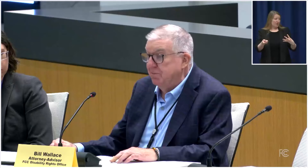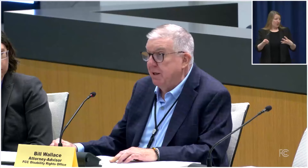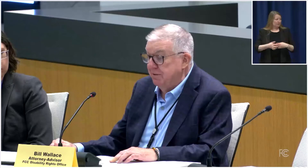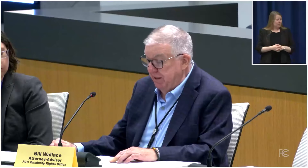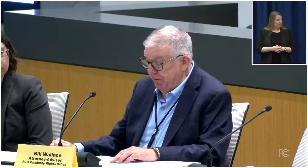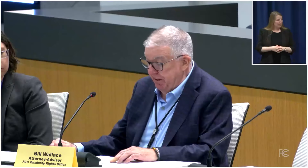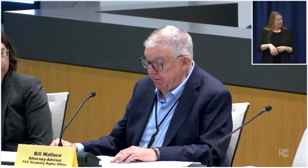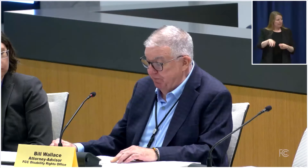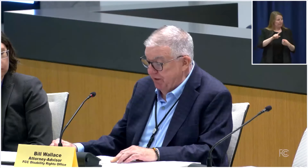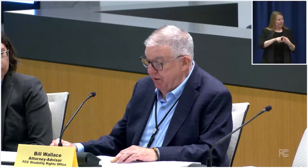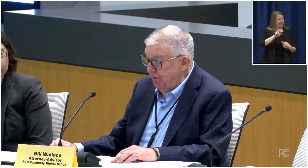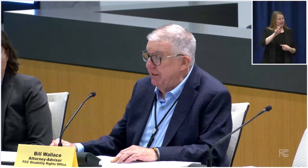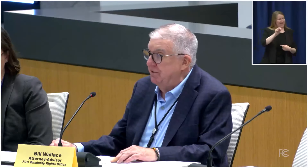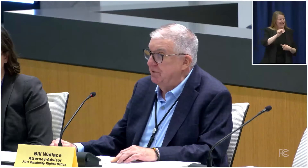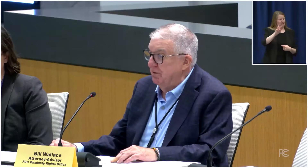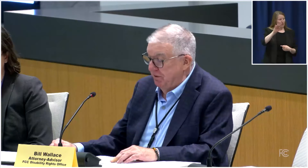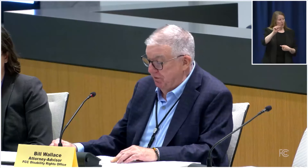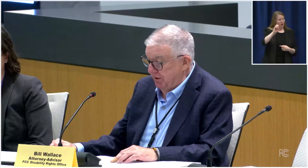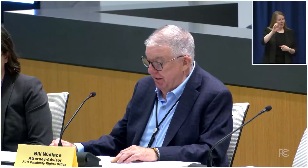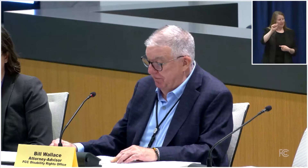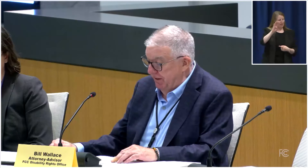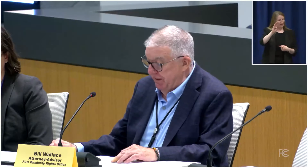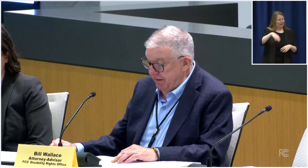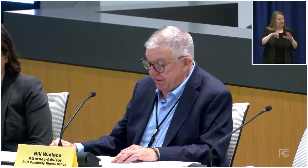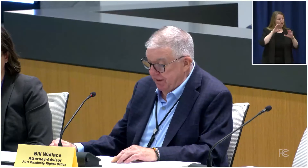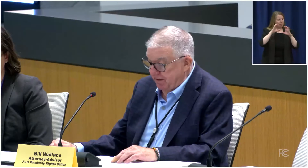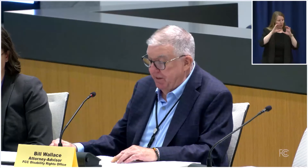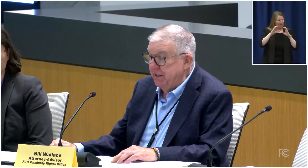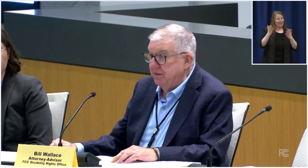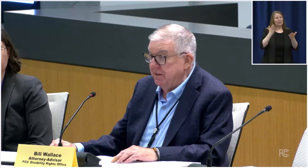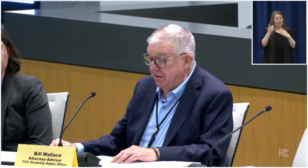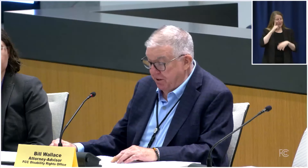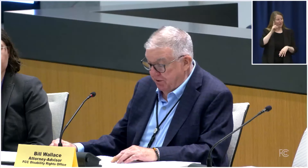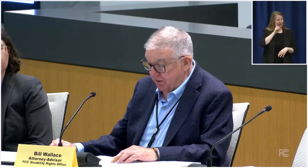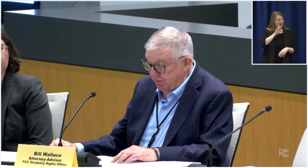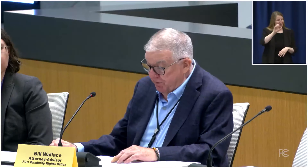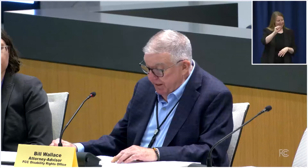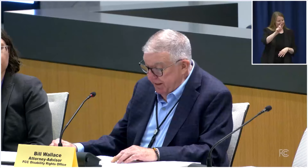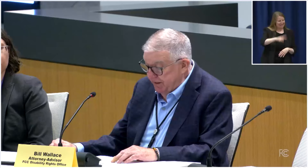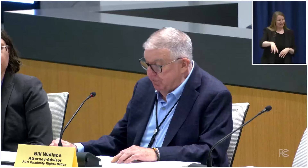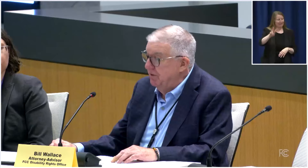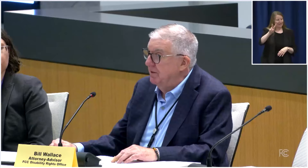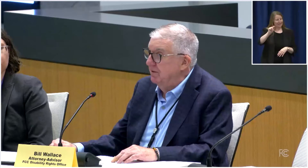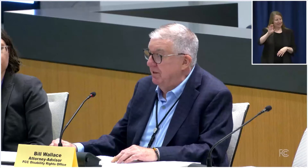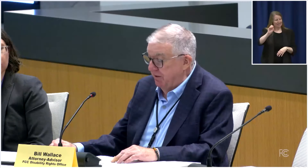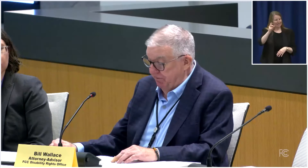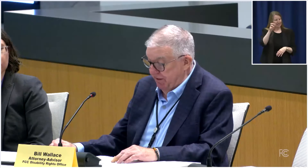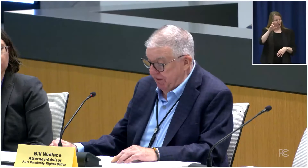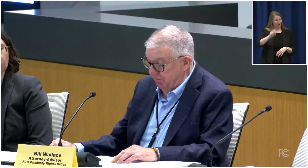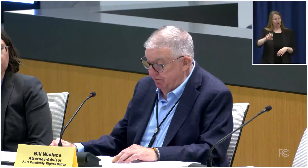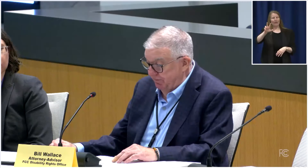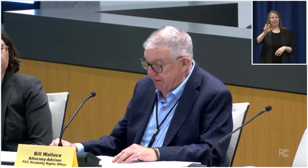ADMINISTRATIVE FUNCTIONS SUCH AS ENSURING FOR CUSTOMER PROPRIETARY INFORMATION AND INTEROPERABILITY WITH ALL VRS PROVIDERS THUS FAR THE